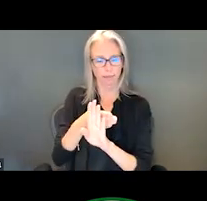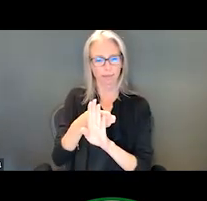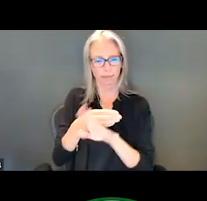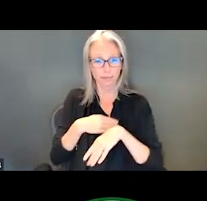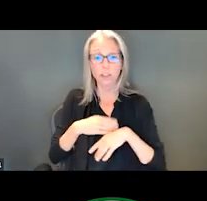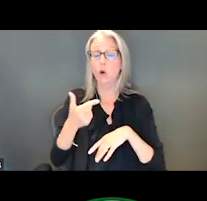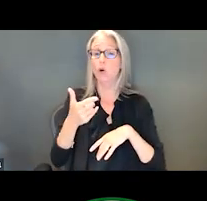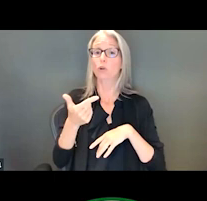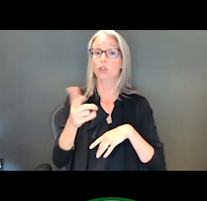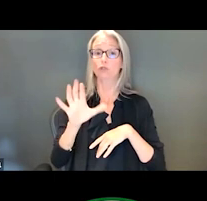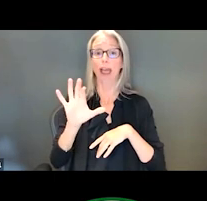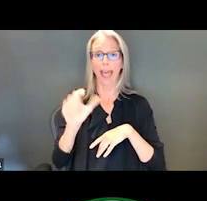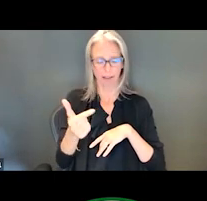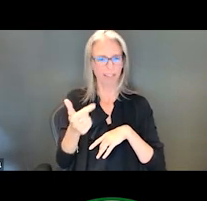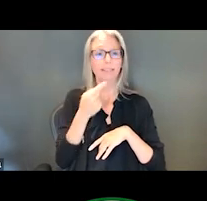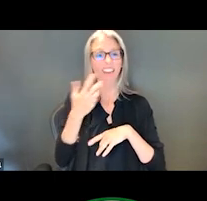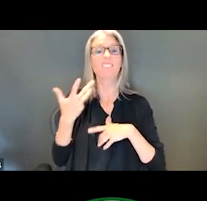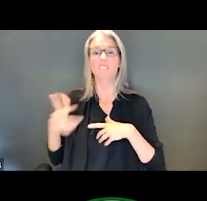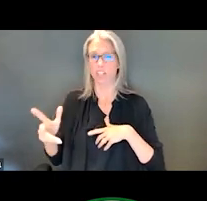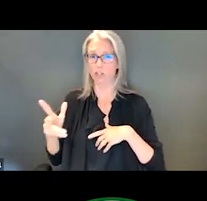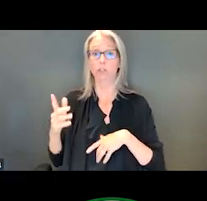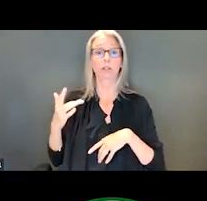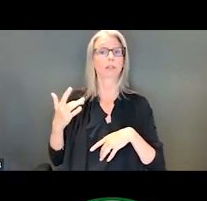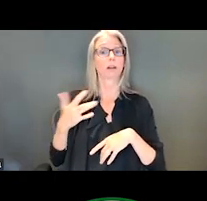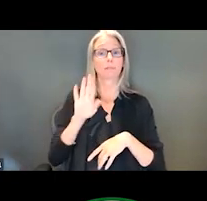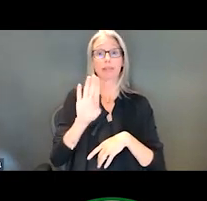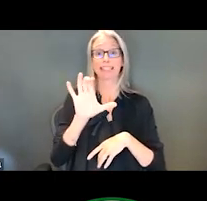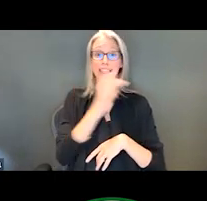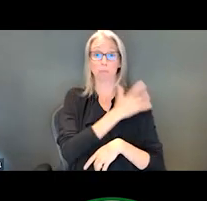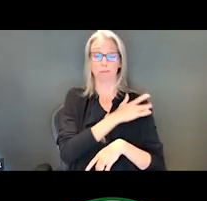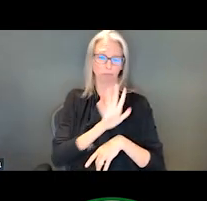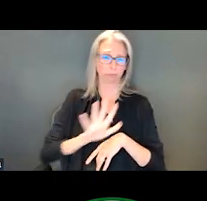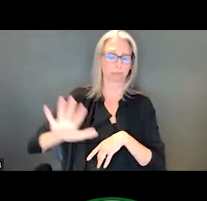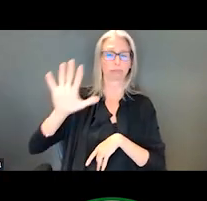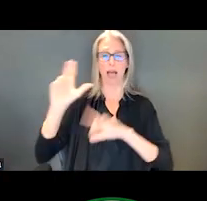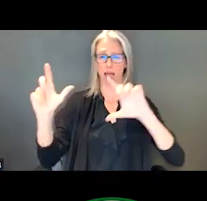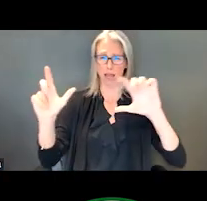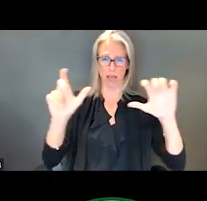The photo on the screen here is taken from the BC Parks Accessibility Information website.